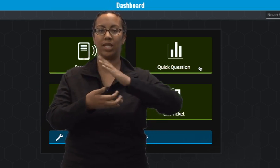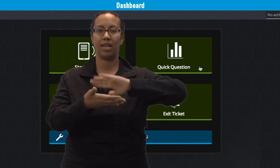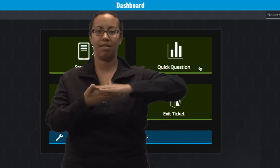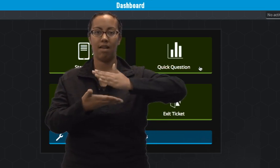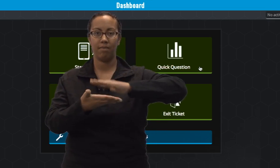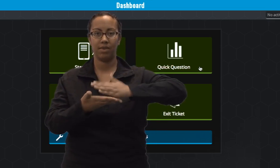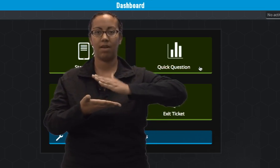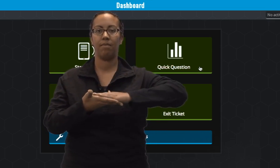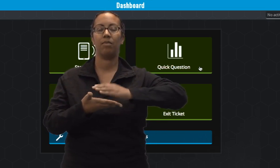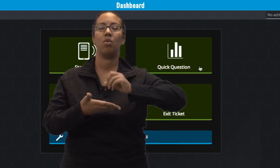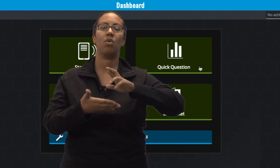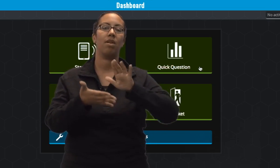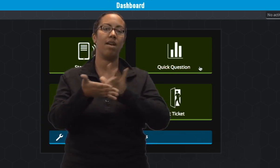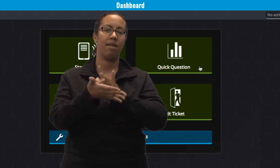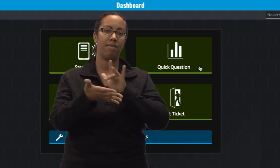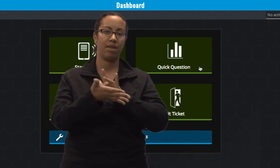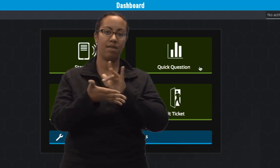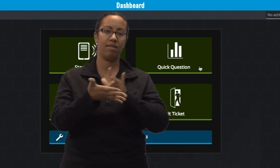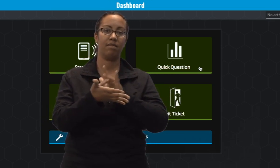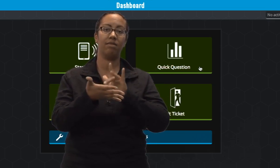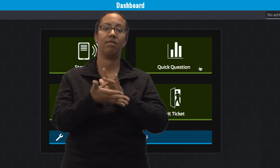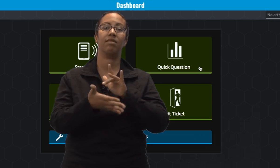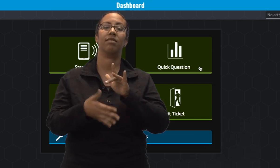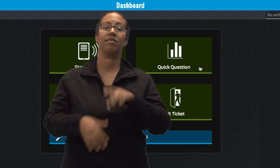and they will respond using their laptop or IPad.